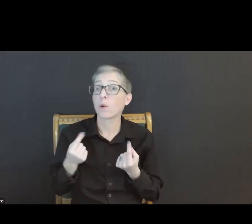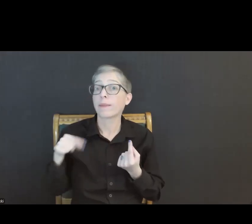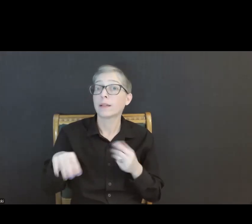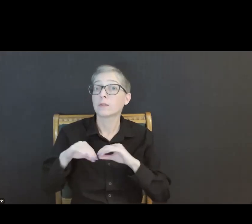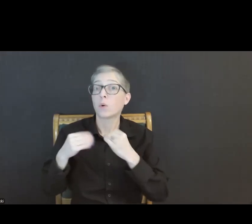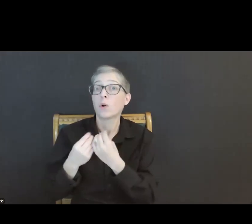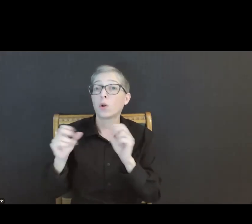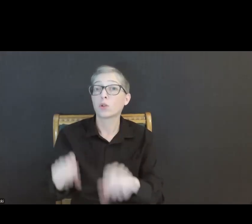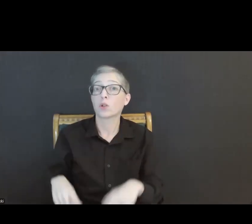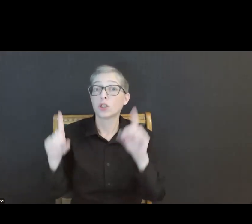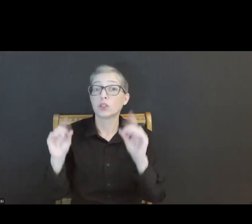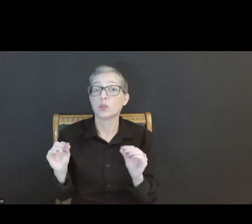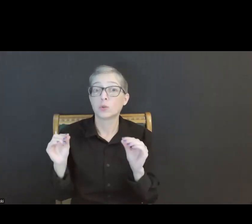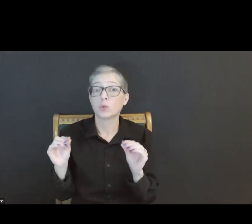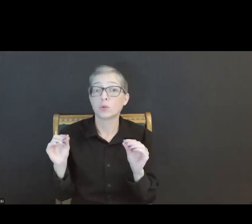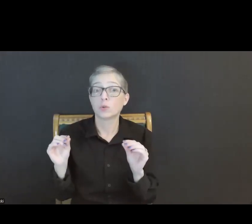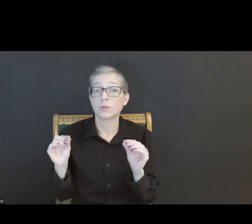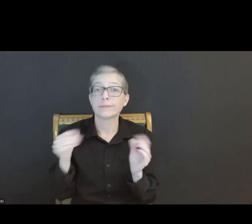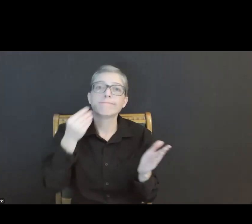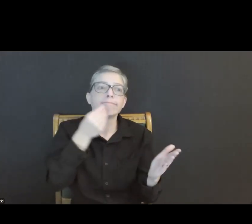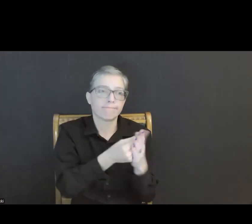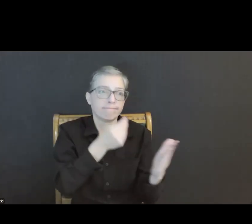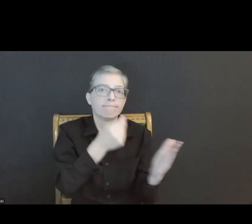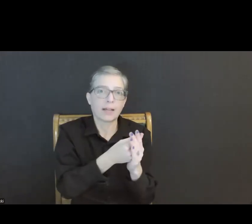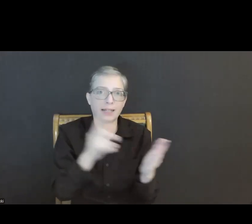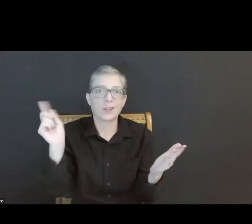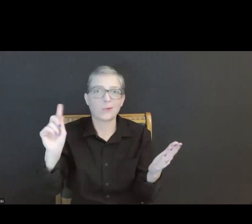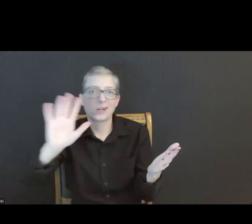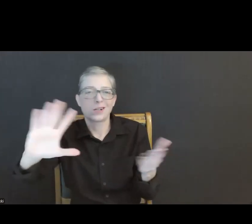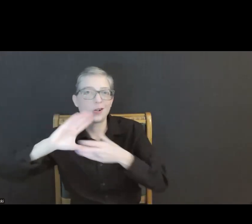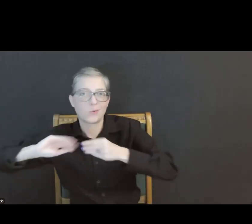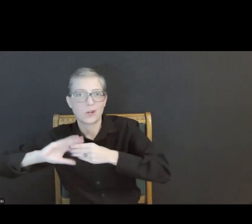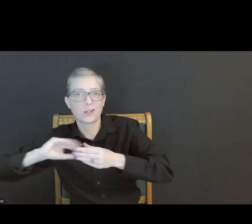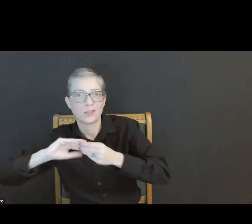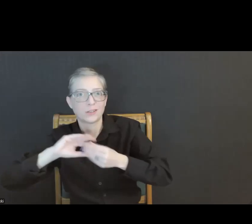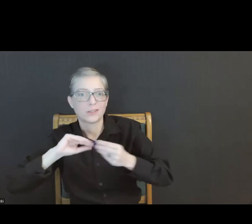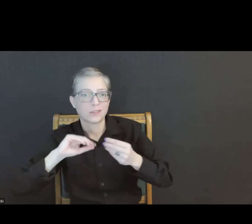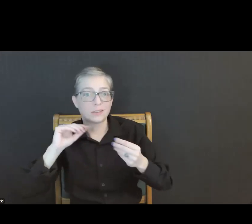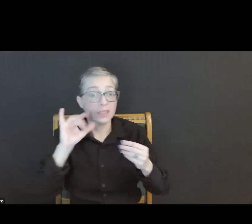pitting their money with their mouth is truly um if you know disparities there should be funding